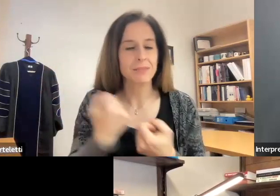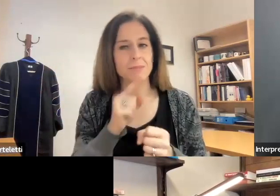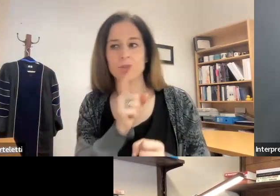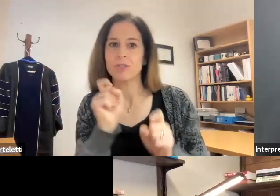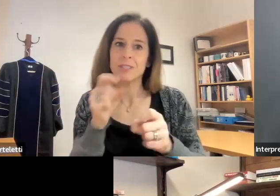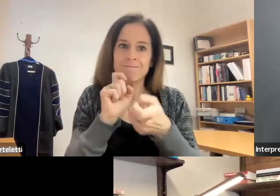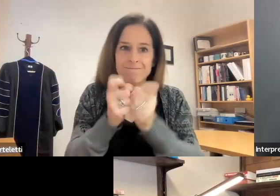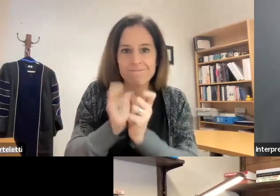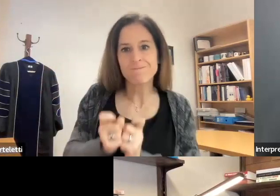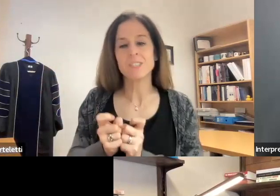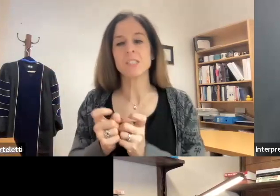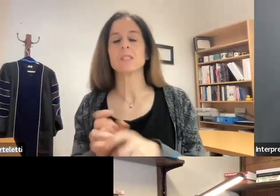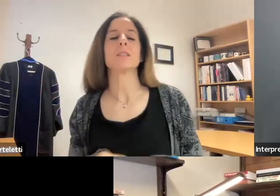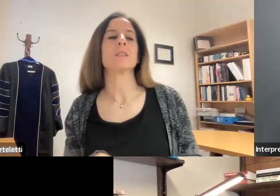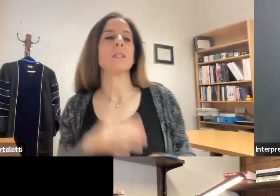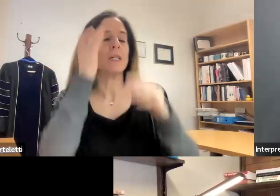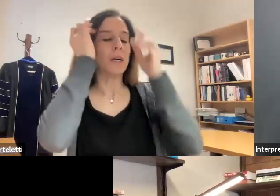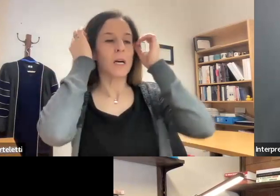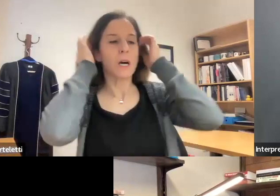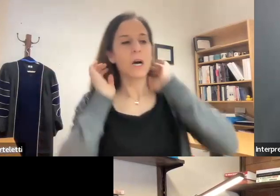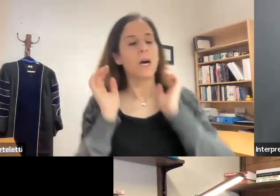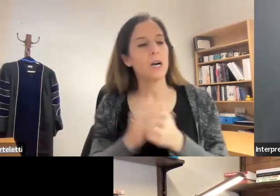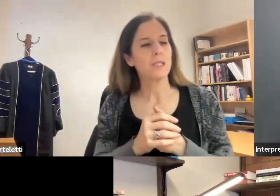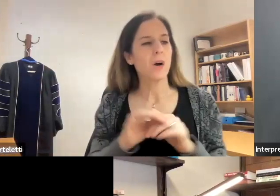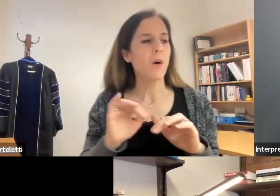that we are advised on making sure we revise even the